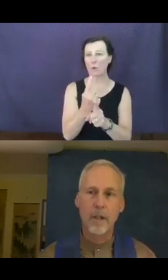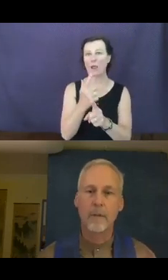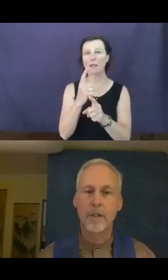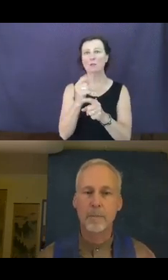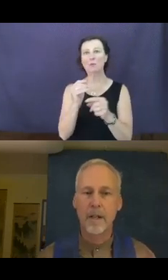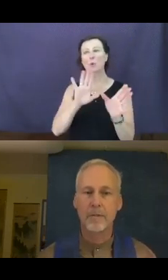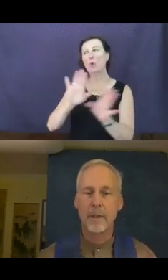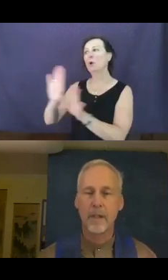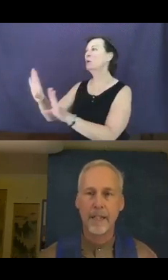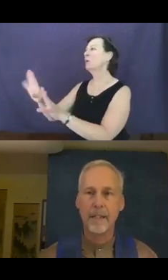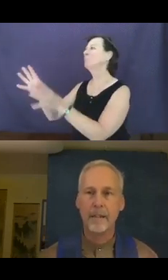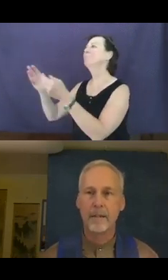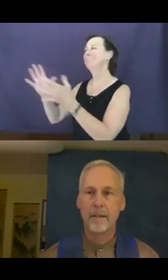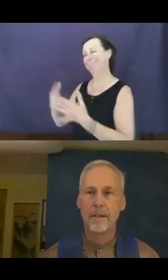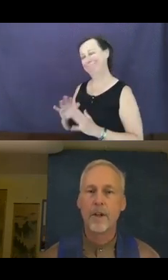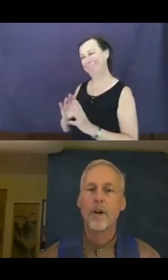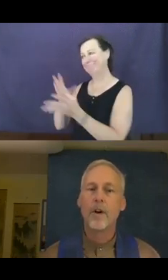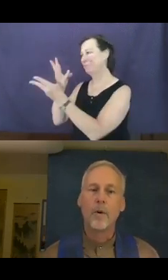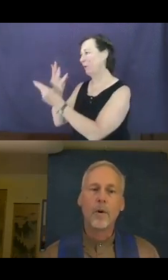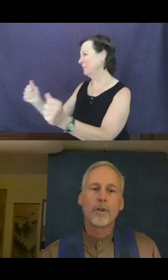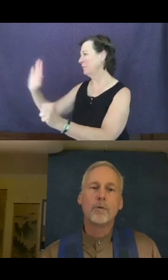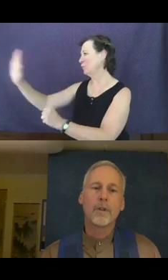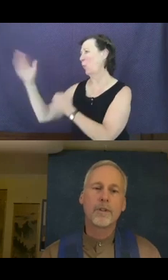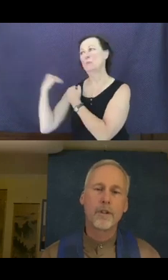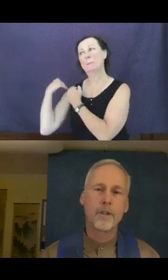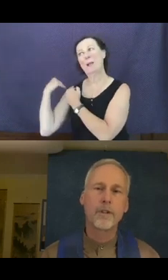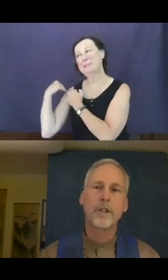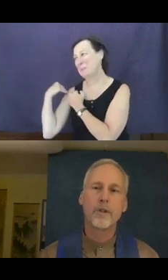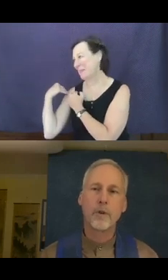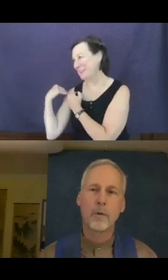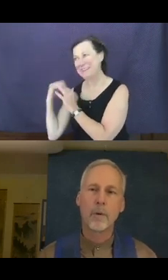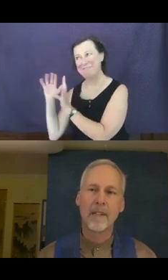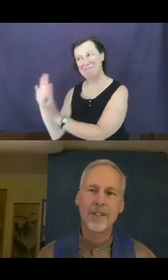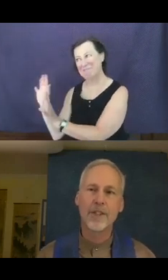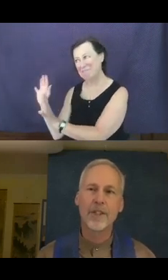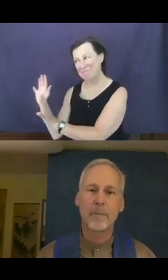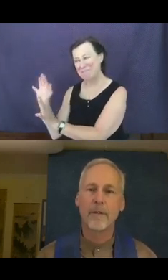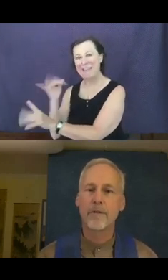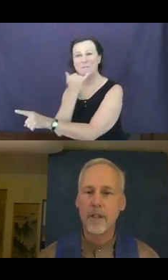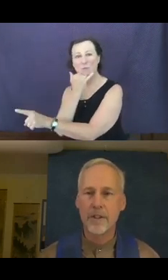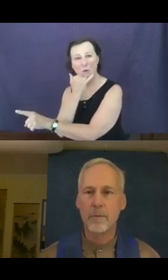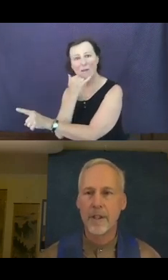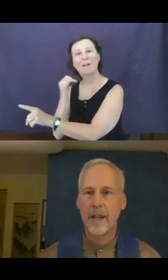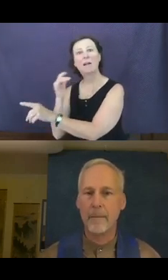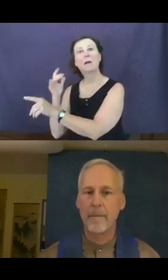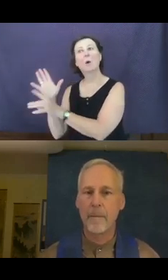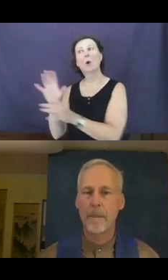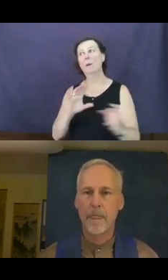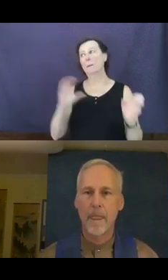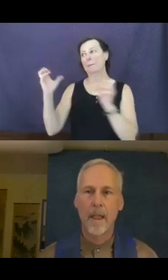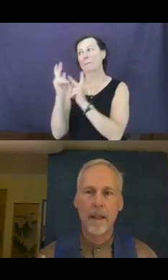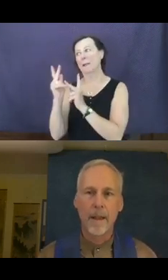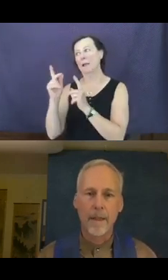of responsibility or to return to a relationship of trust with them.